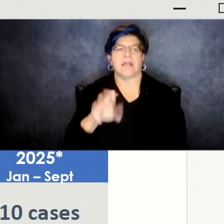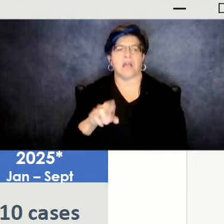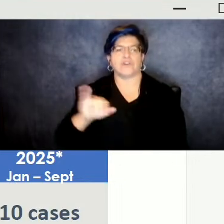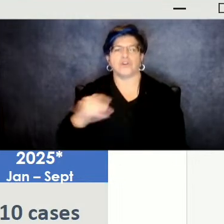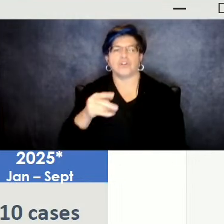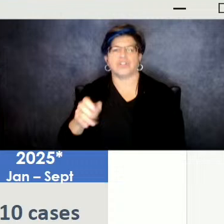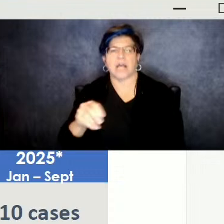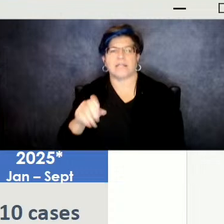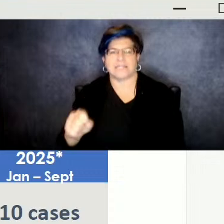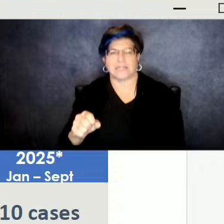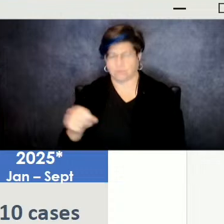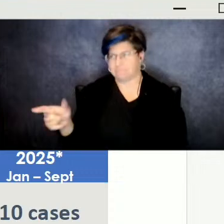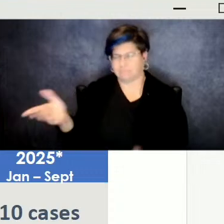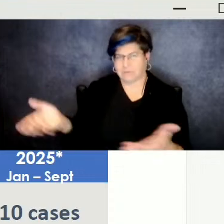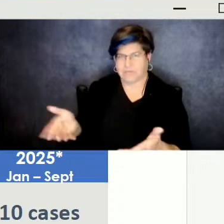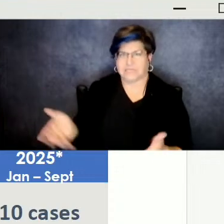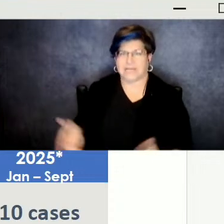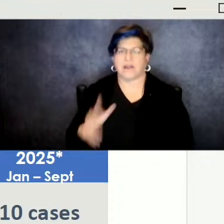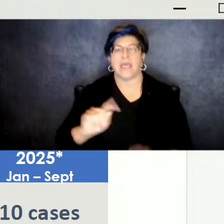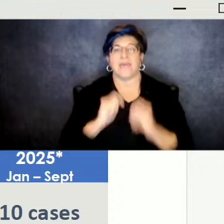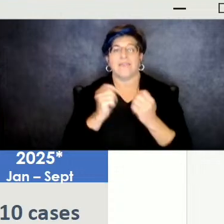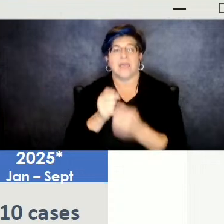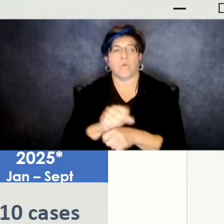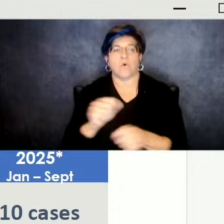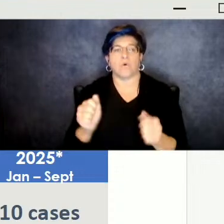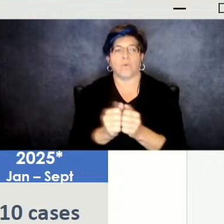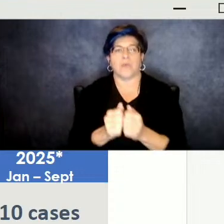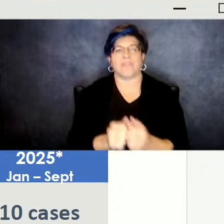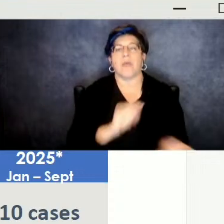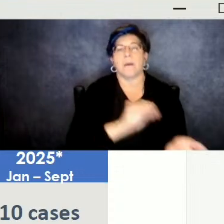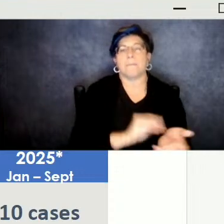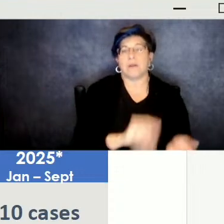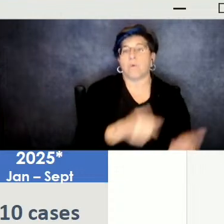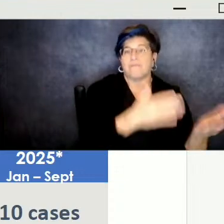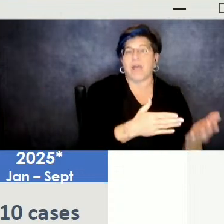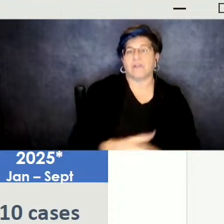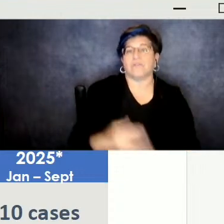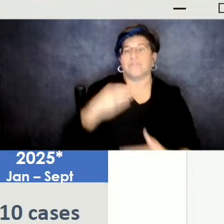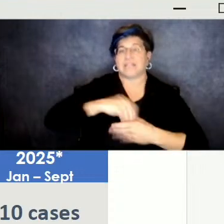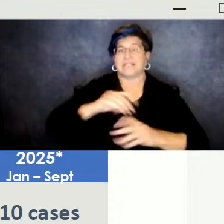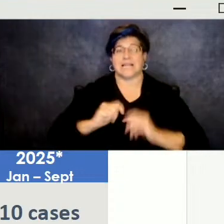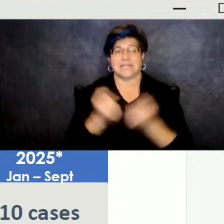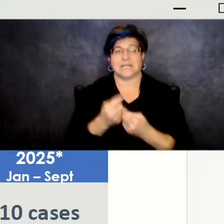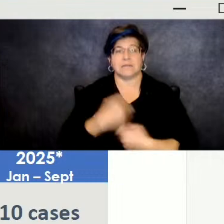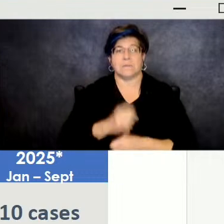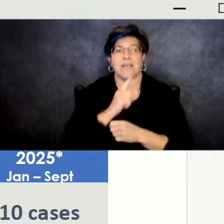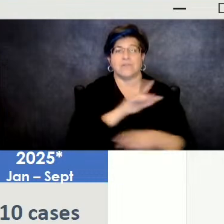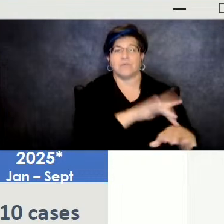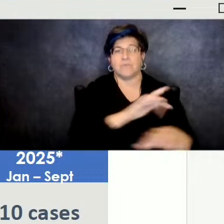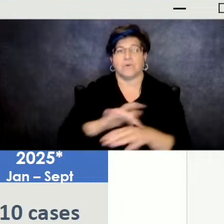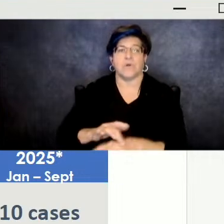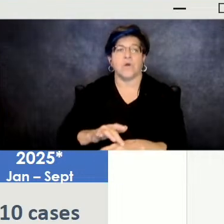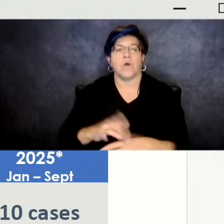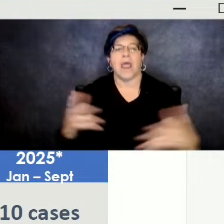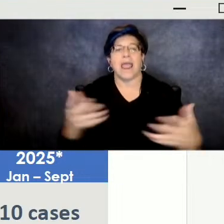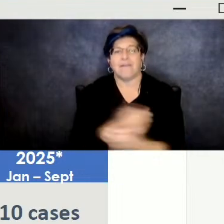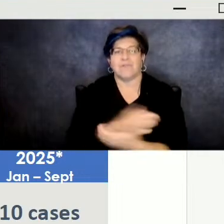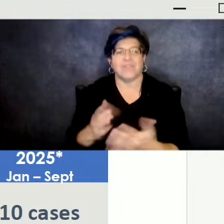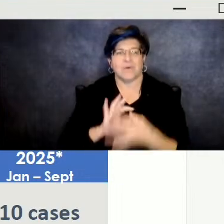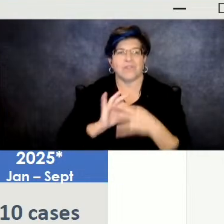TEAM HAS WORKED ALONGSIDE OUR HEALTH CARE PROVIDERS, OUR